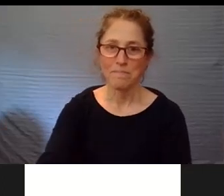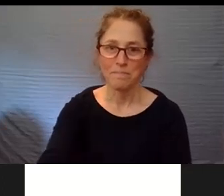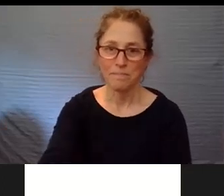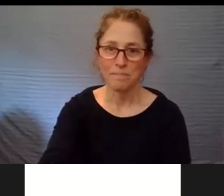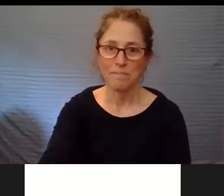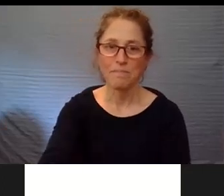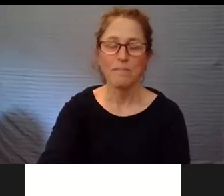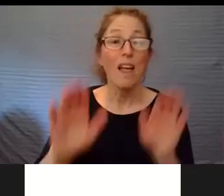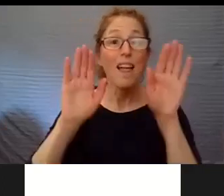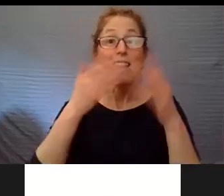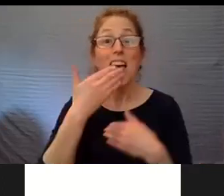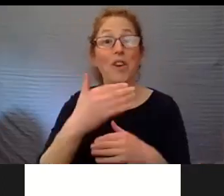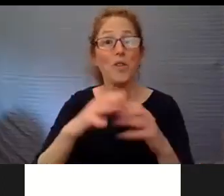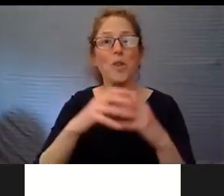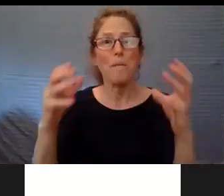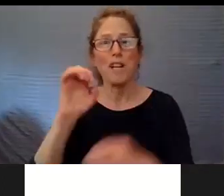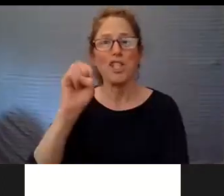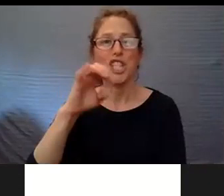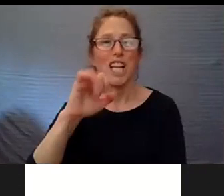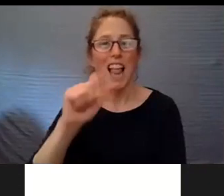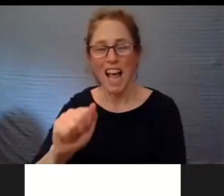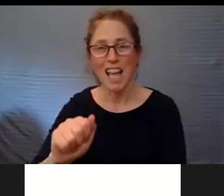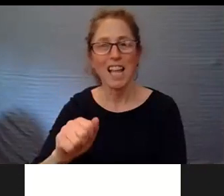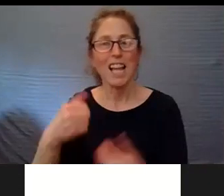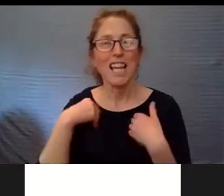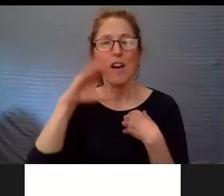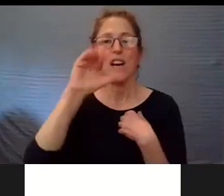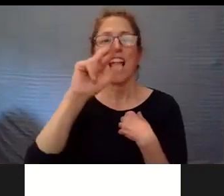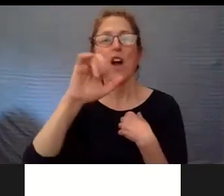Great. Thank you so much, Sheila. And then we've got Caroline.